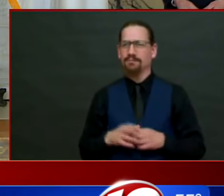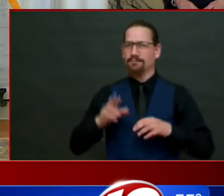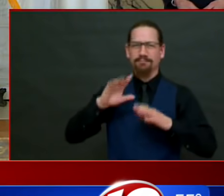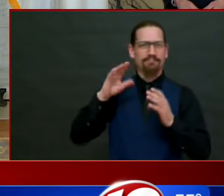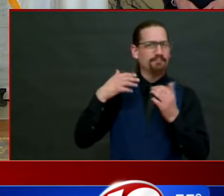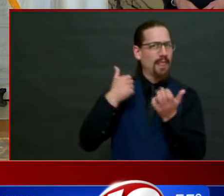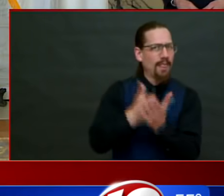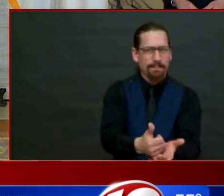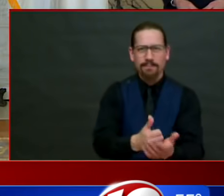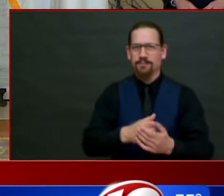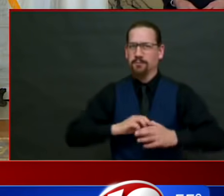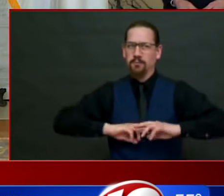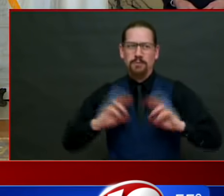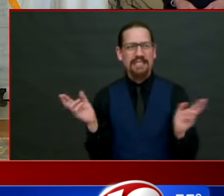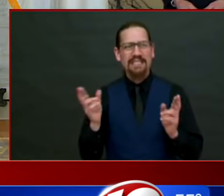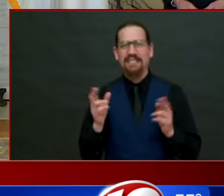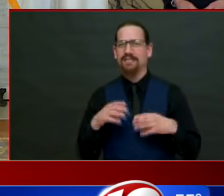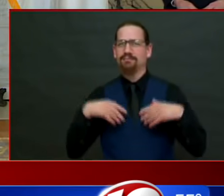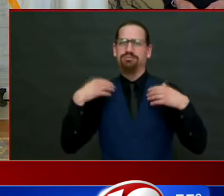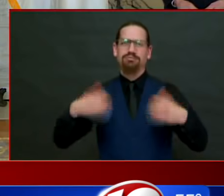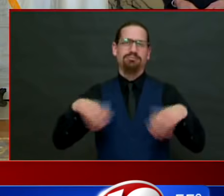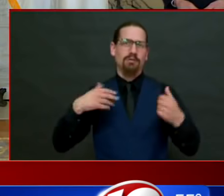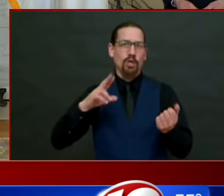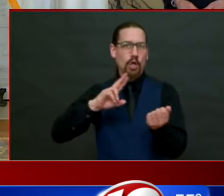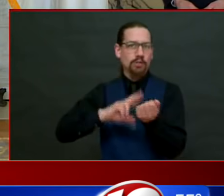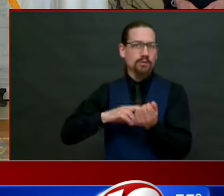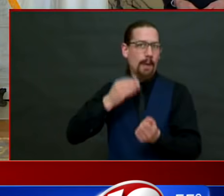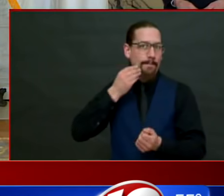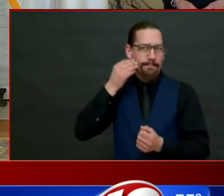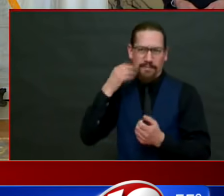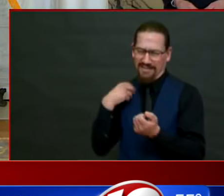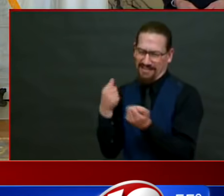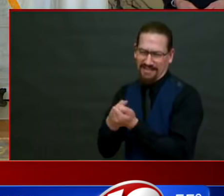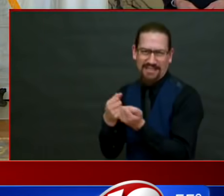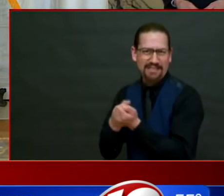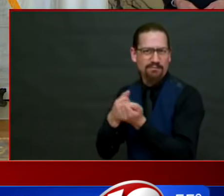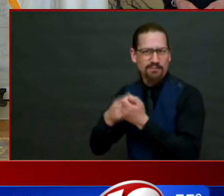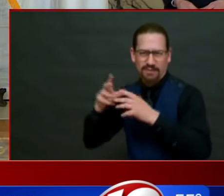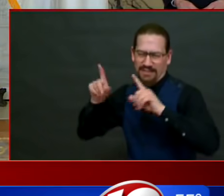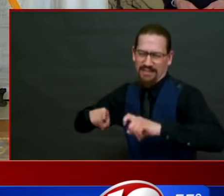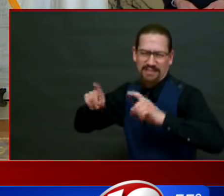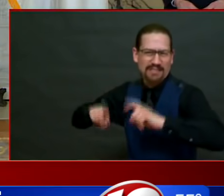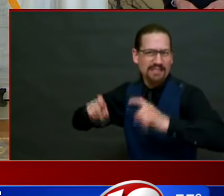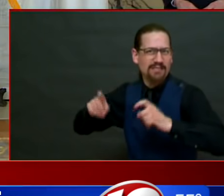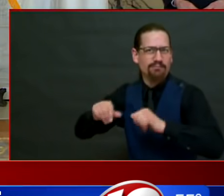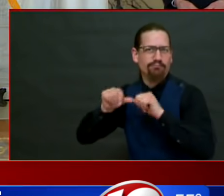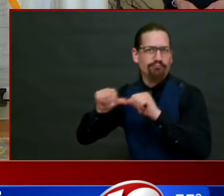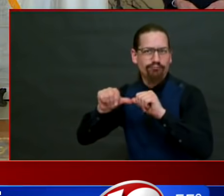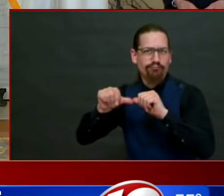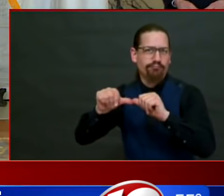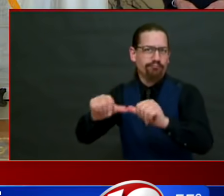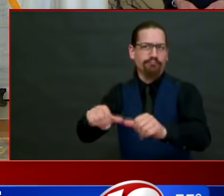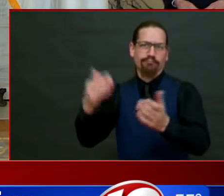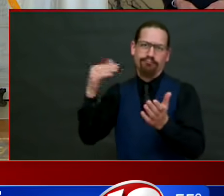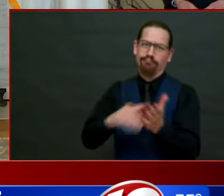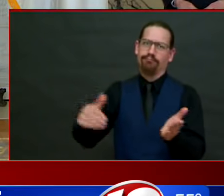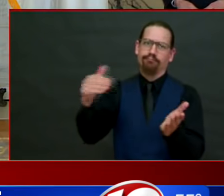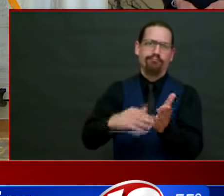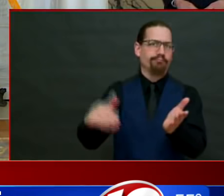OUR PRIVATE SECTOR PARTNERS ARE GREAT. WE ARE IN CONSTANT CONTACT WITH SCHOOLS AND UNIVERSITIES AND NURSING HOMES. WE ARE GOING TO MOVE IN THIS DIRECTION.